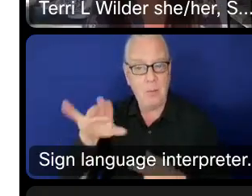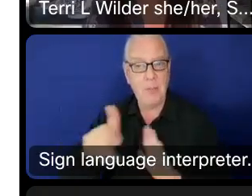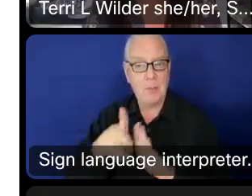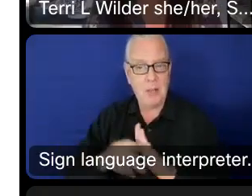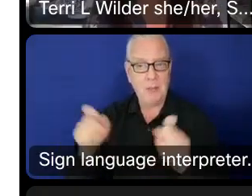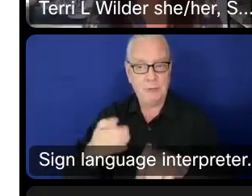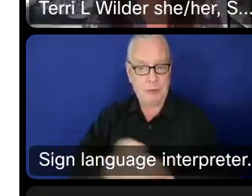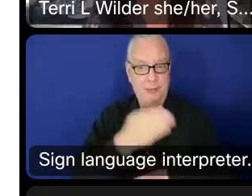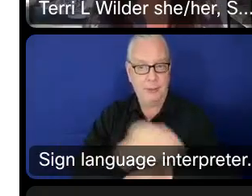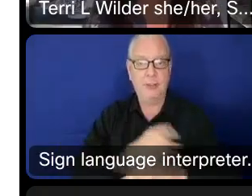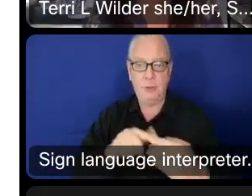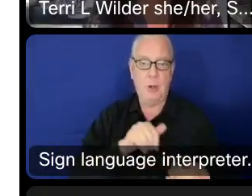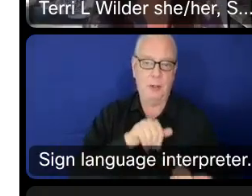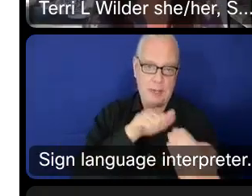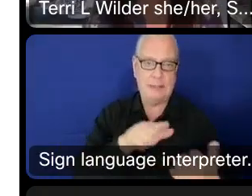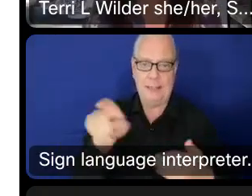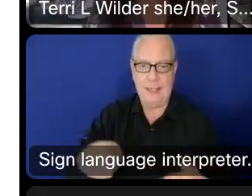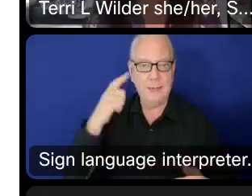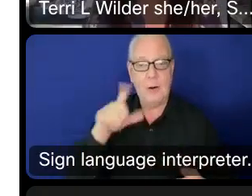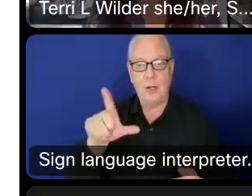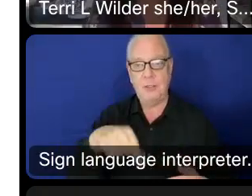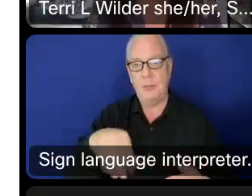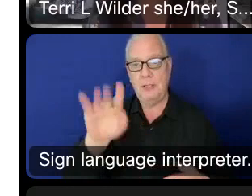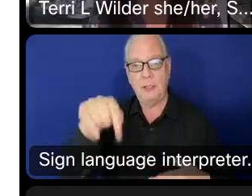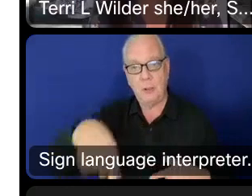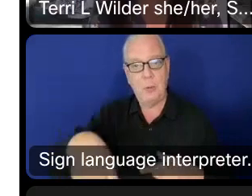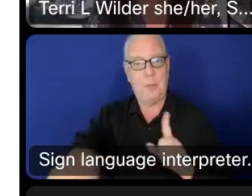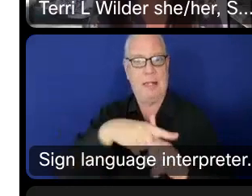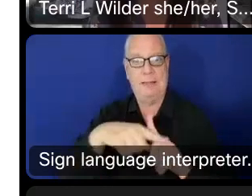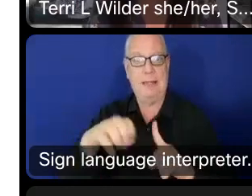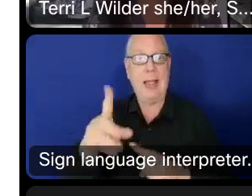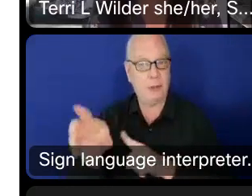address the needs of LGBTQ+ elders, including people aging